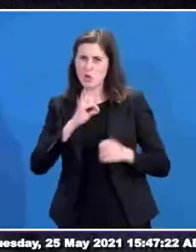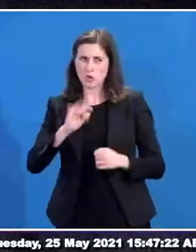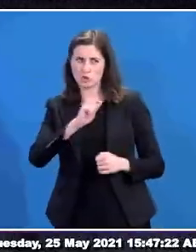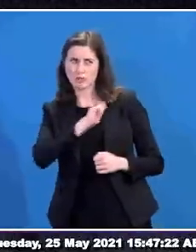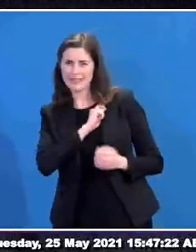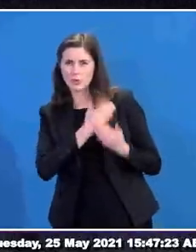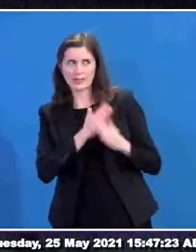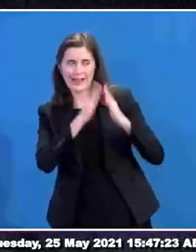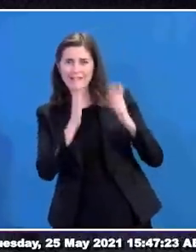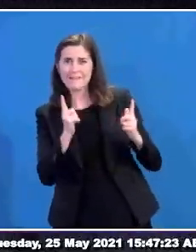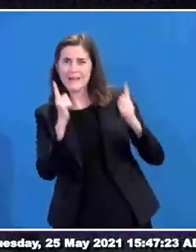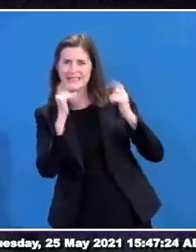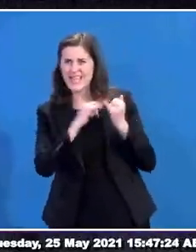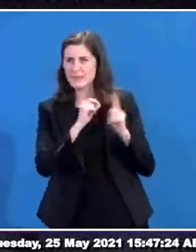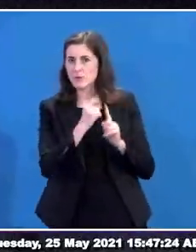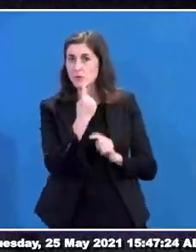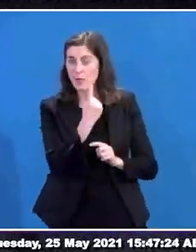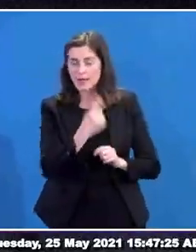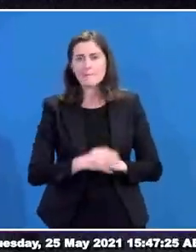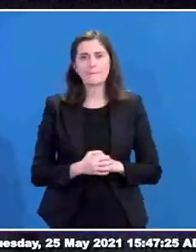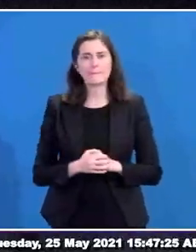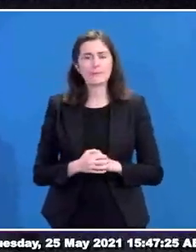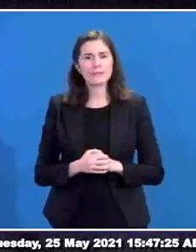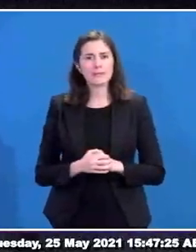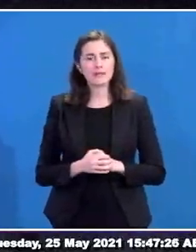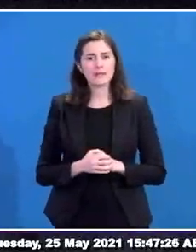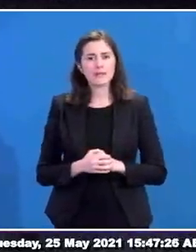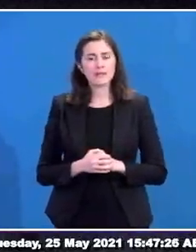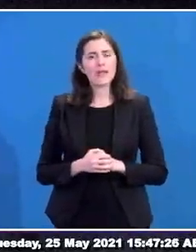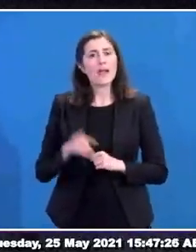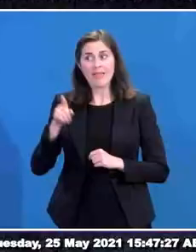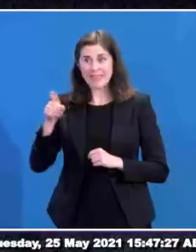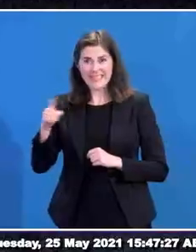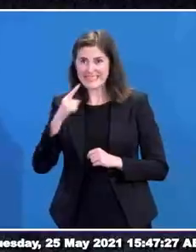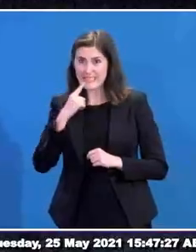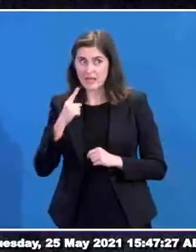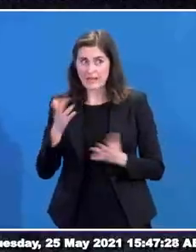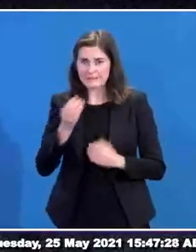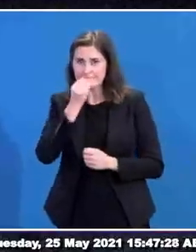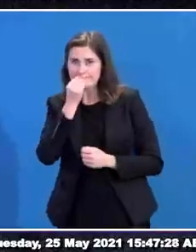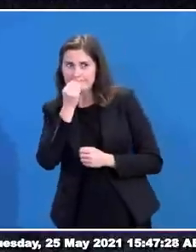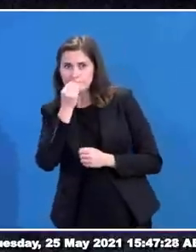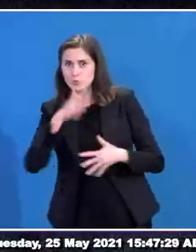interviewed said they would be hesitant or not report any issues to SP1. Do you see that? Yes.